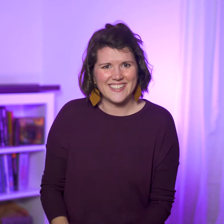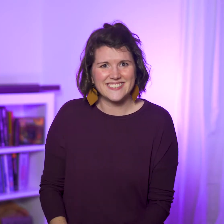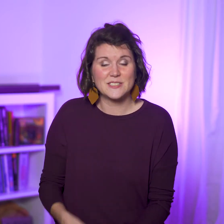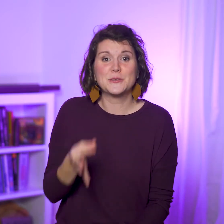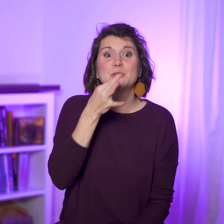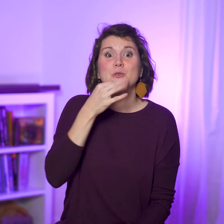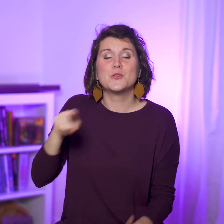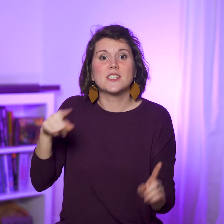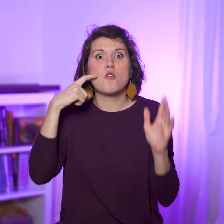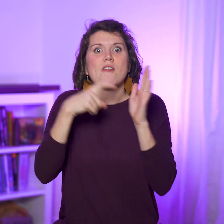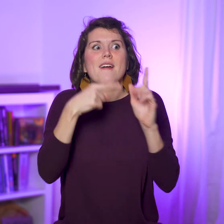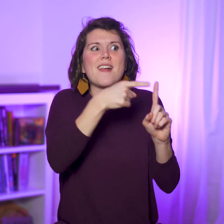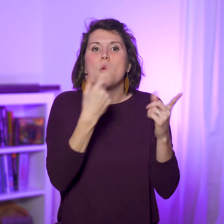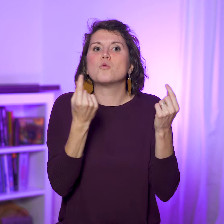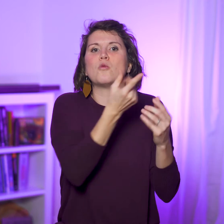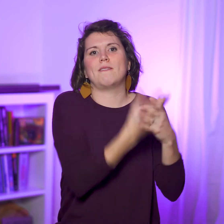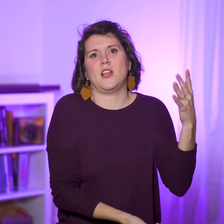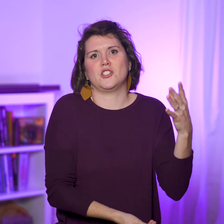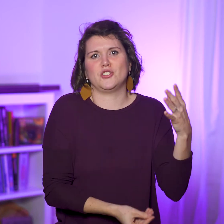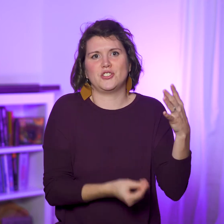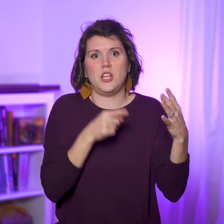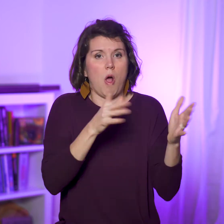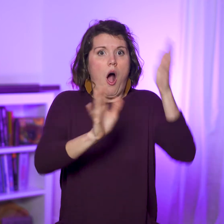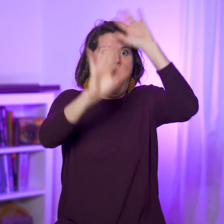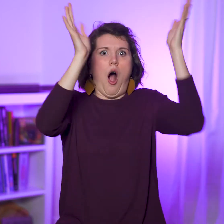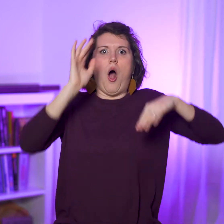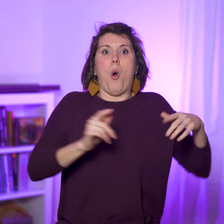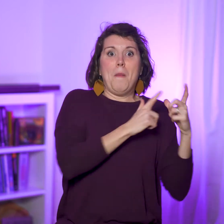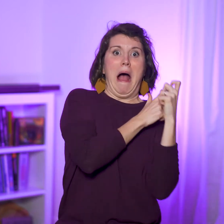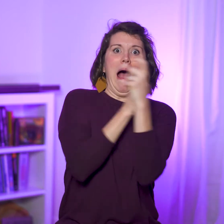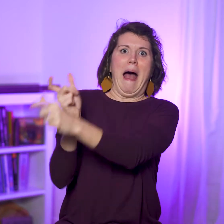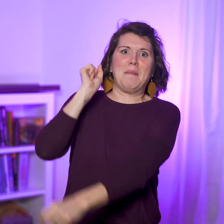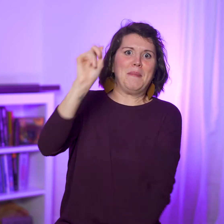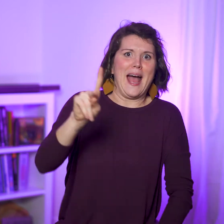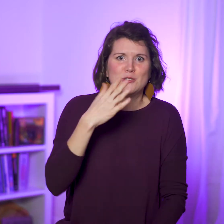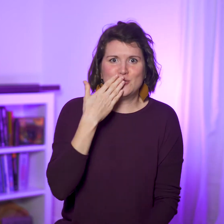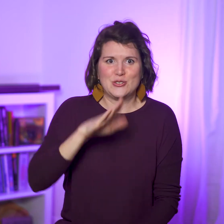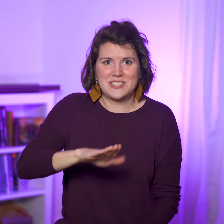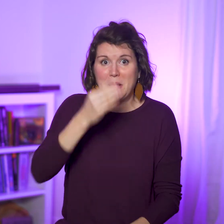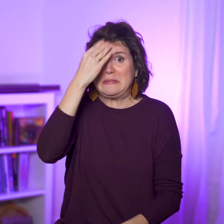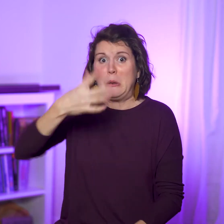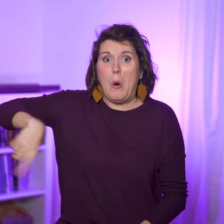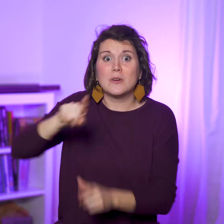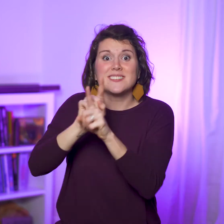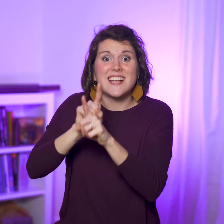As soon as they recognize Him, He vanishes! They go back to Jerusalem to tell the disciples about this,